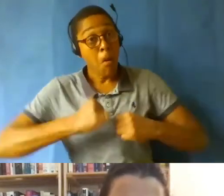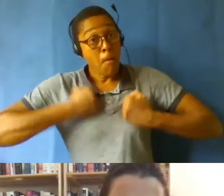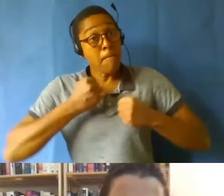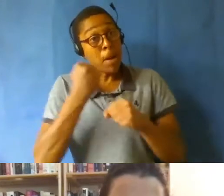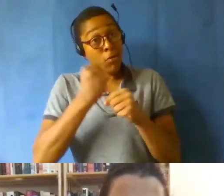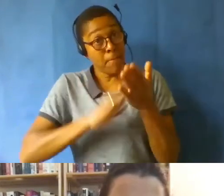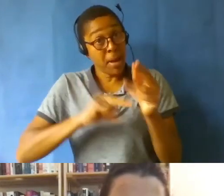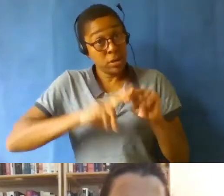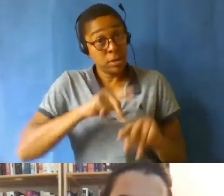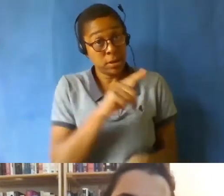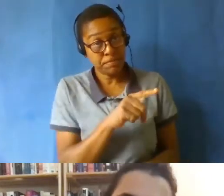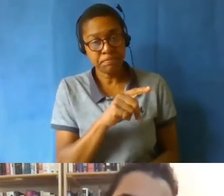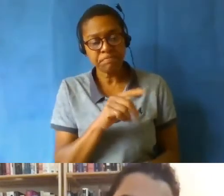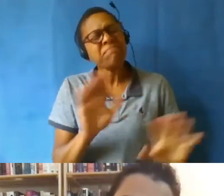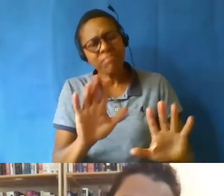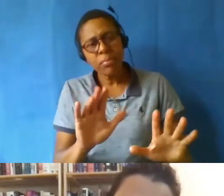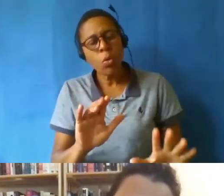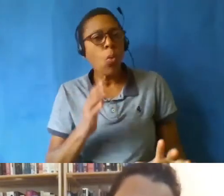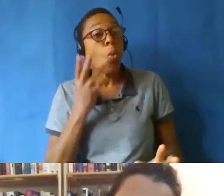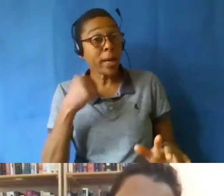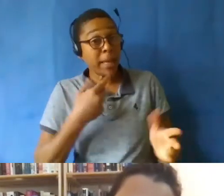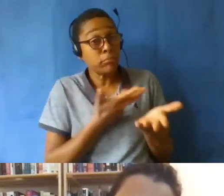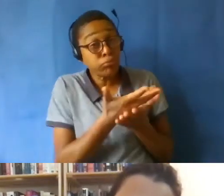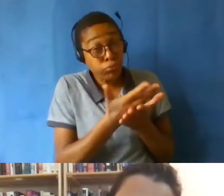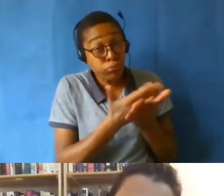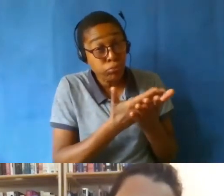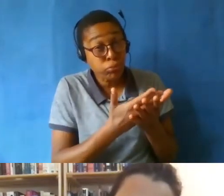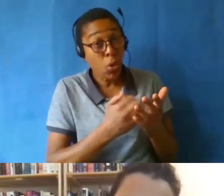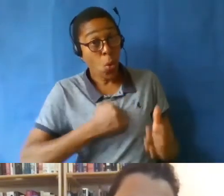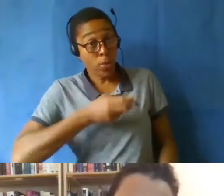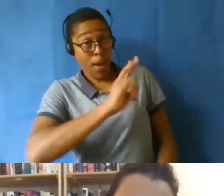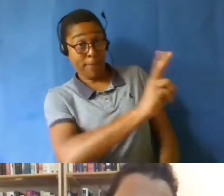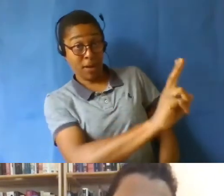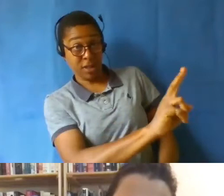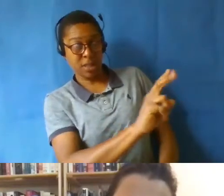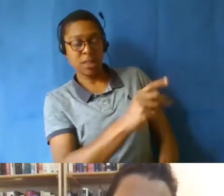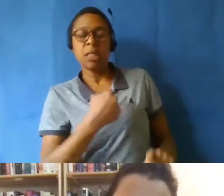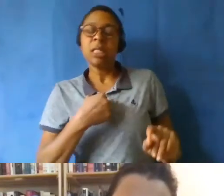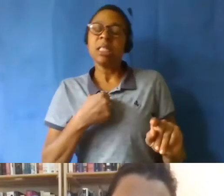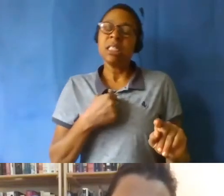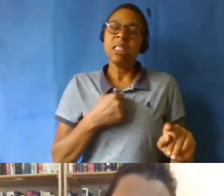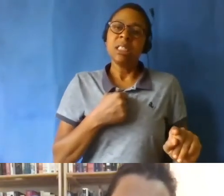parents about mental health it's all oh look at what the generations before you have to deal with like are you turning in this is actually like